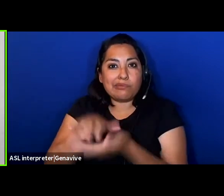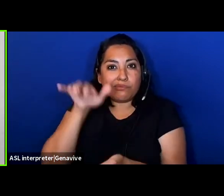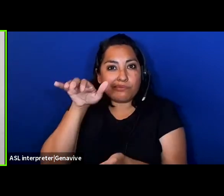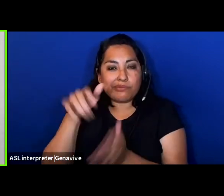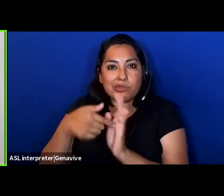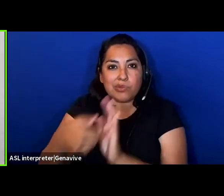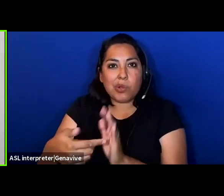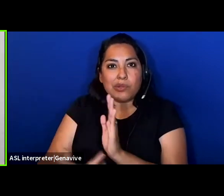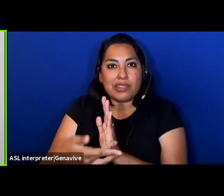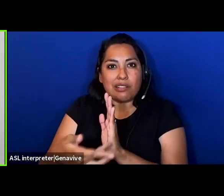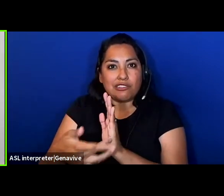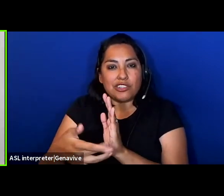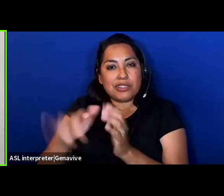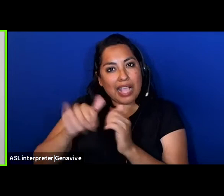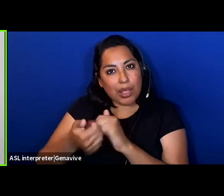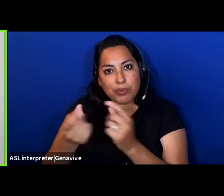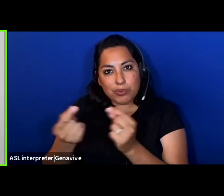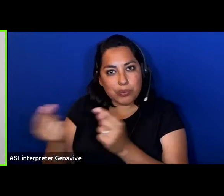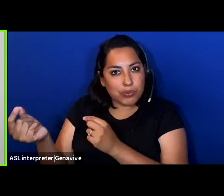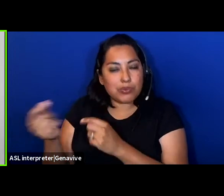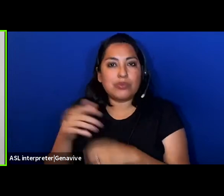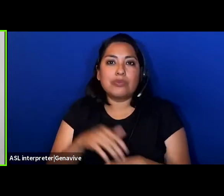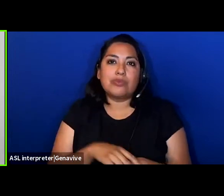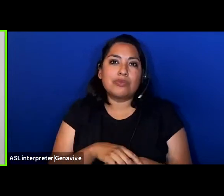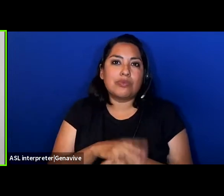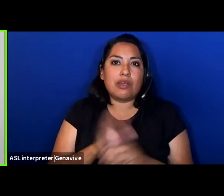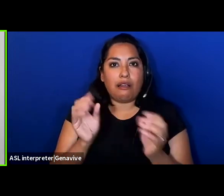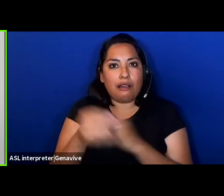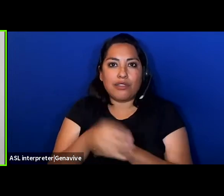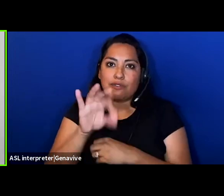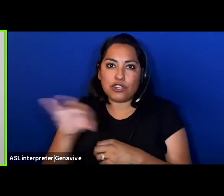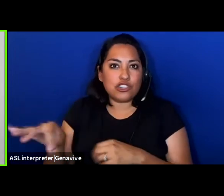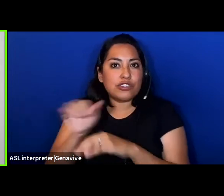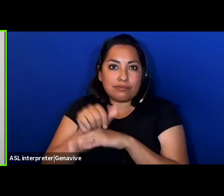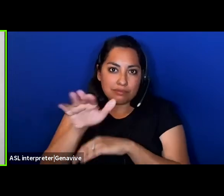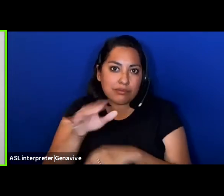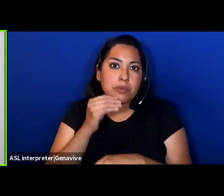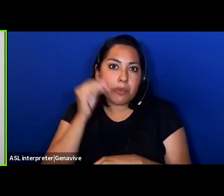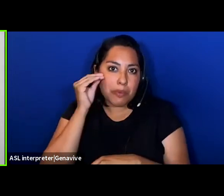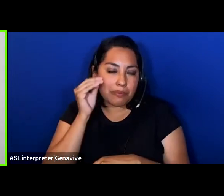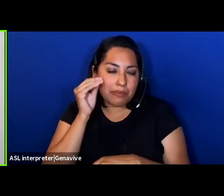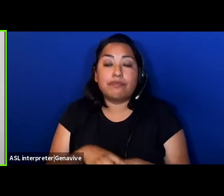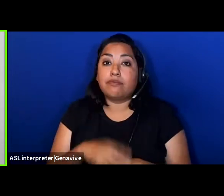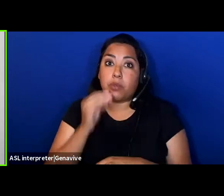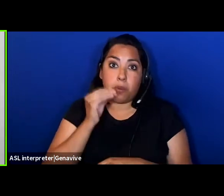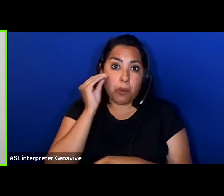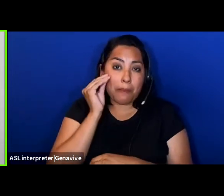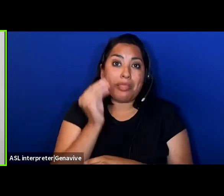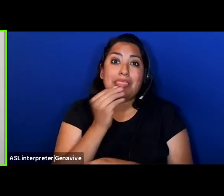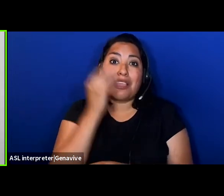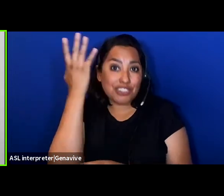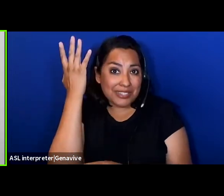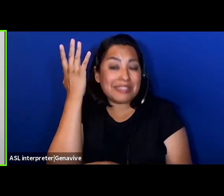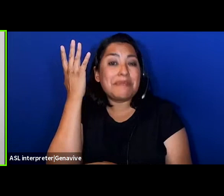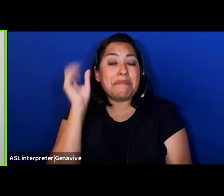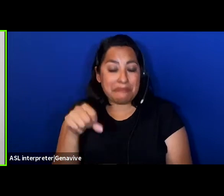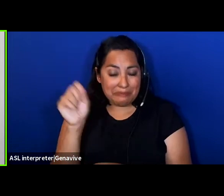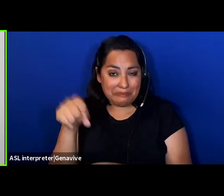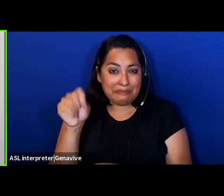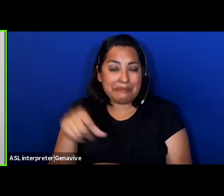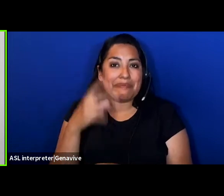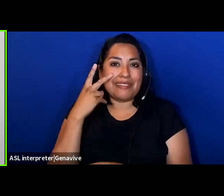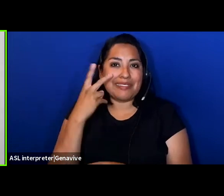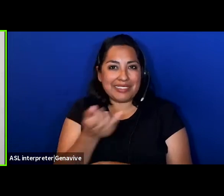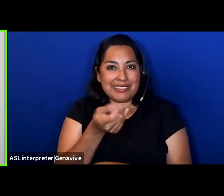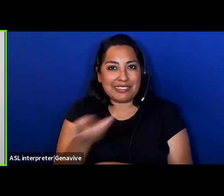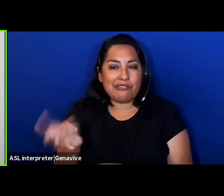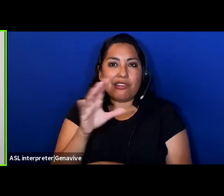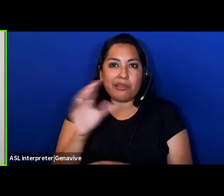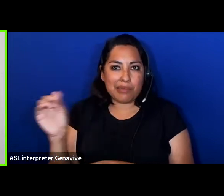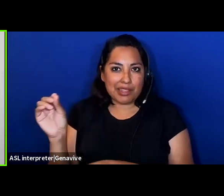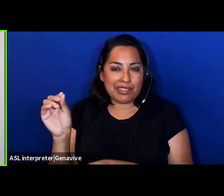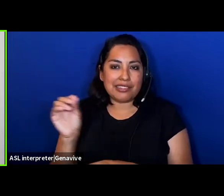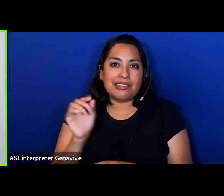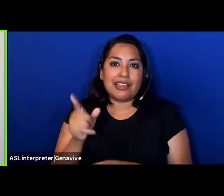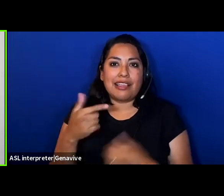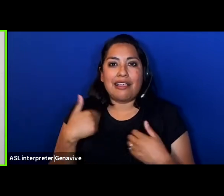and office furniture. Home lunches. I have seen a few companies where they either have happy hours